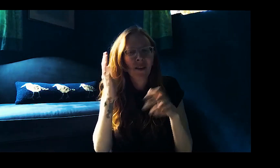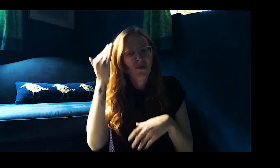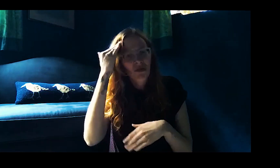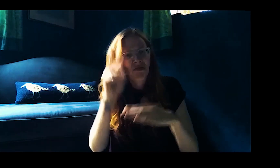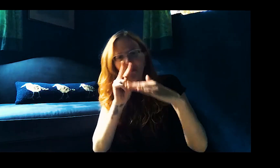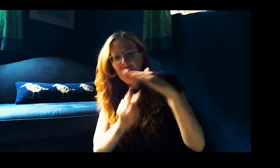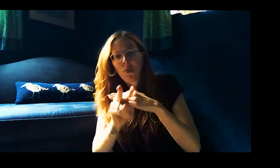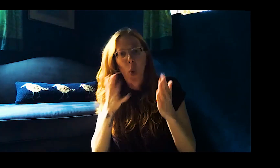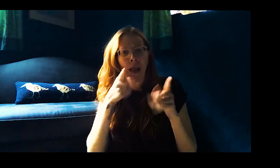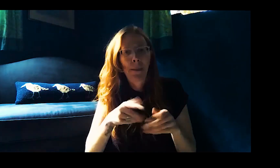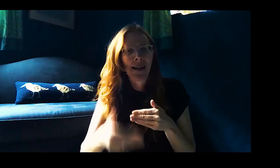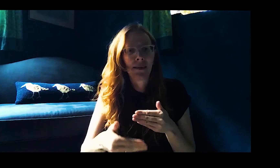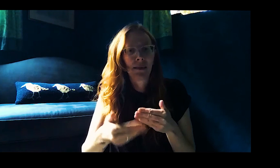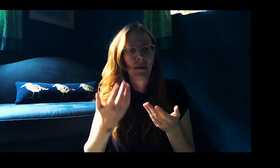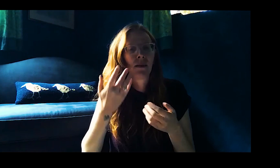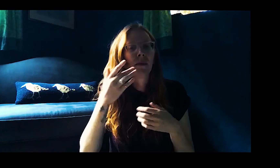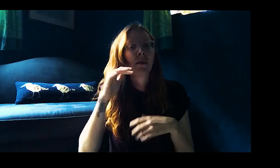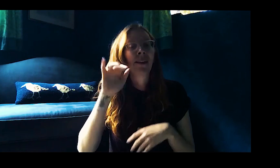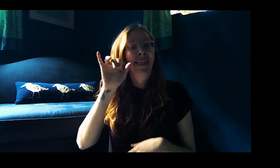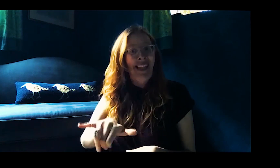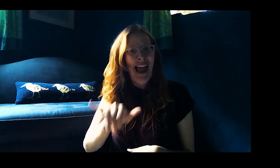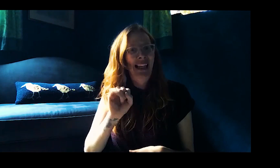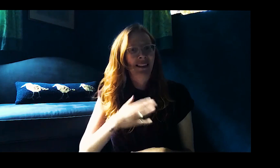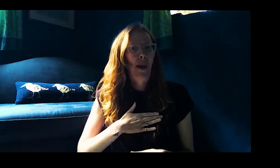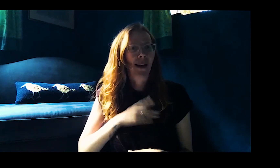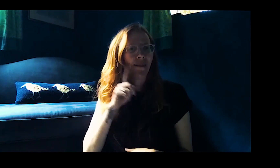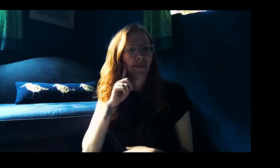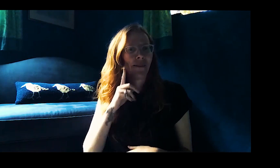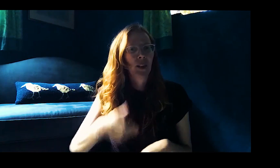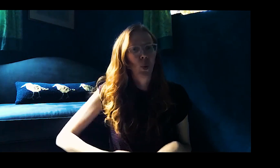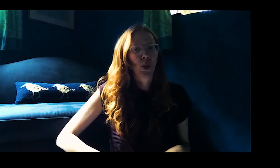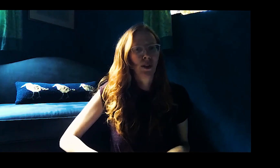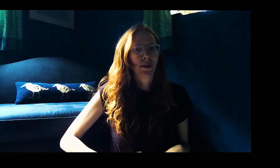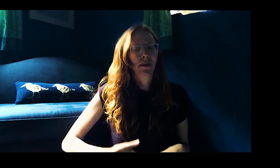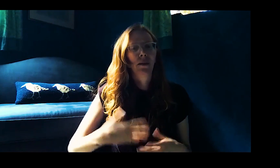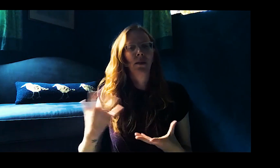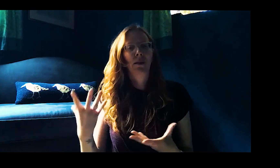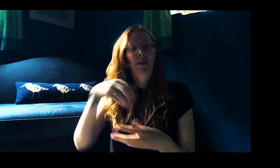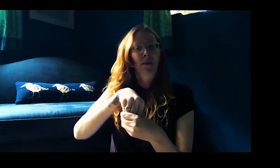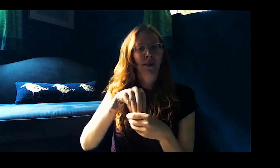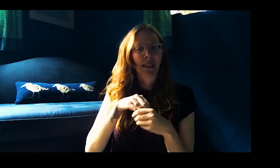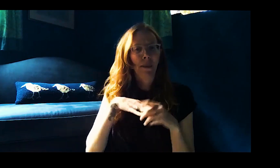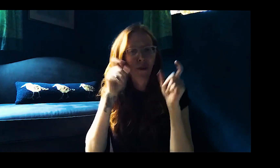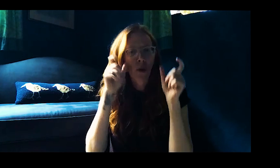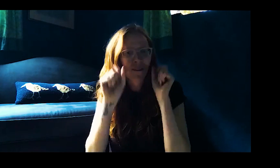read a room, and that's my deaf instinct. So of course, that's included in my photography,